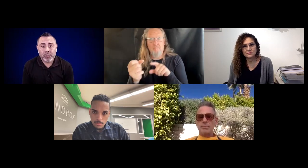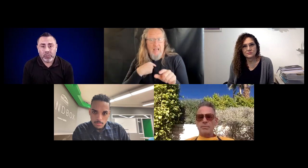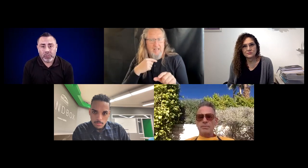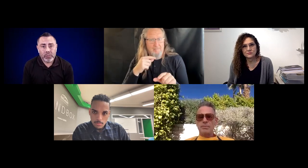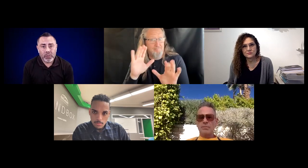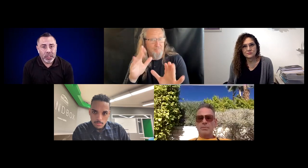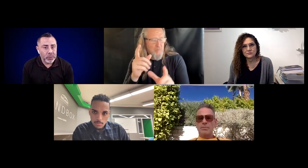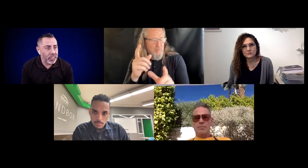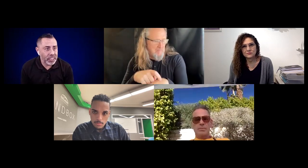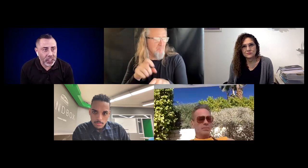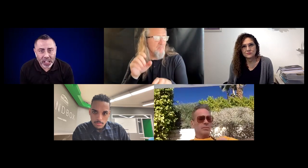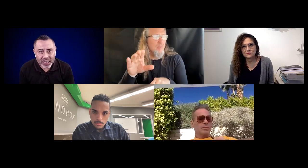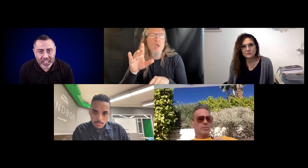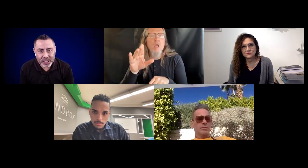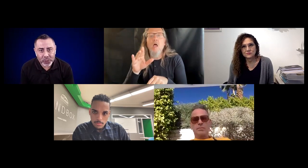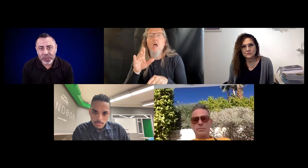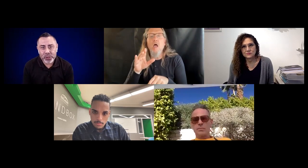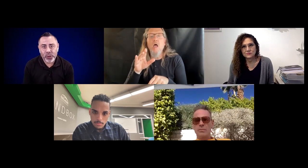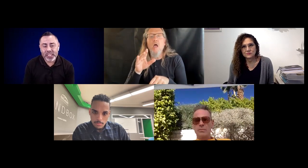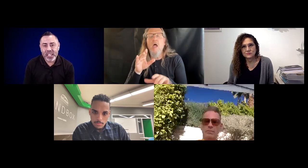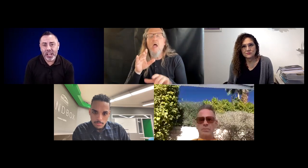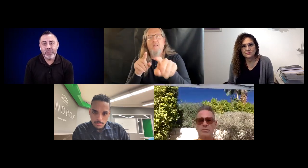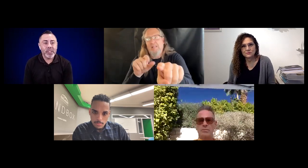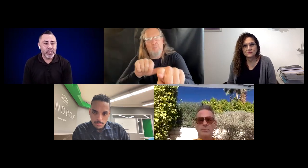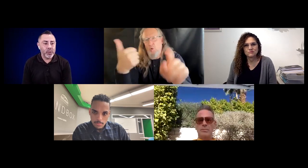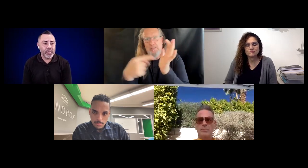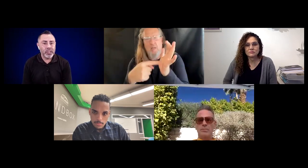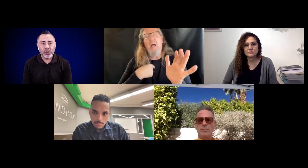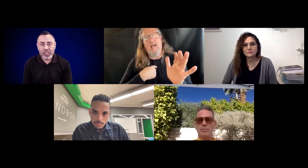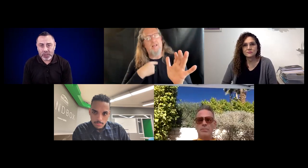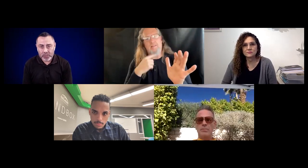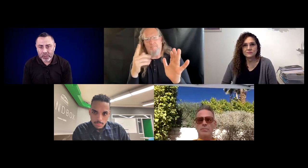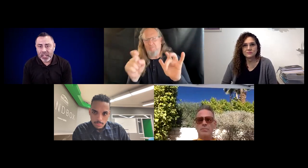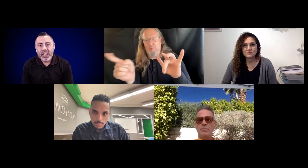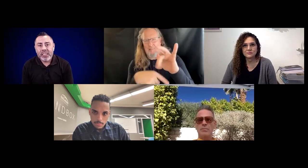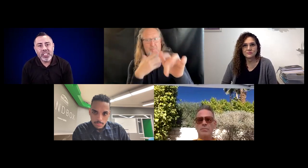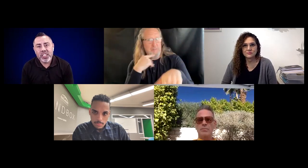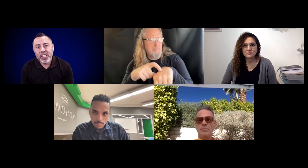Okay. I'm looking at the clock again. I know we are short on time, and I do want to get through this. This is another example which I am gonna skip for sake of time.